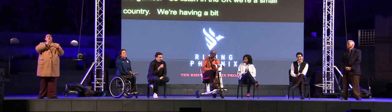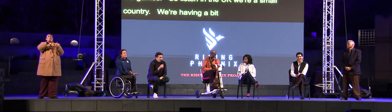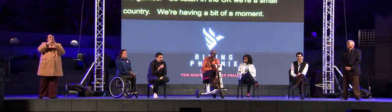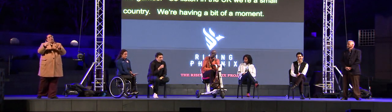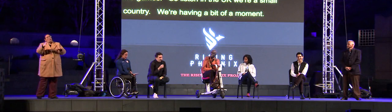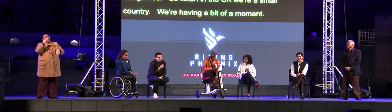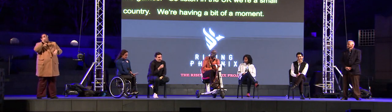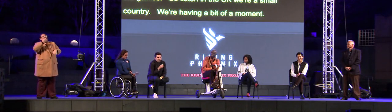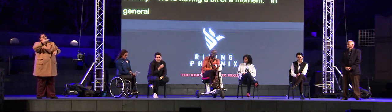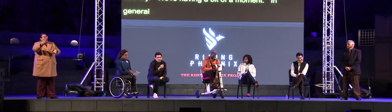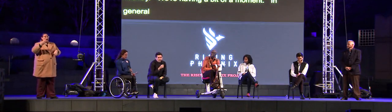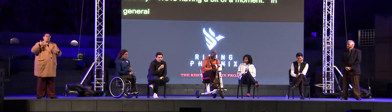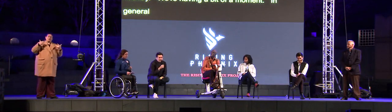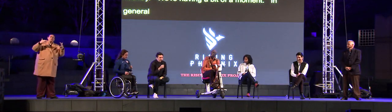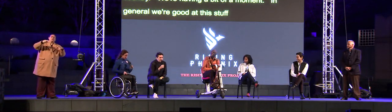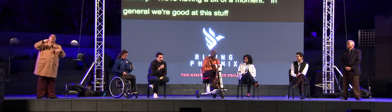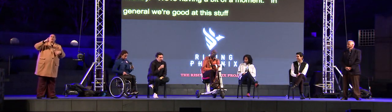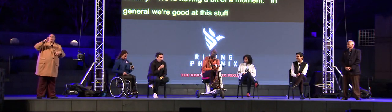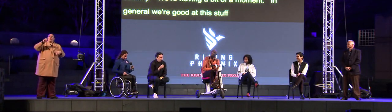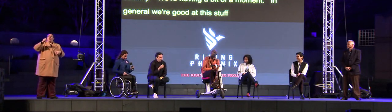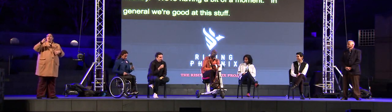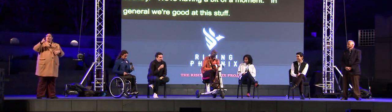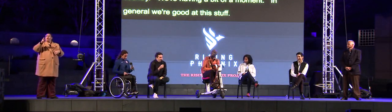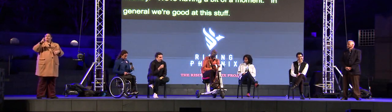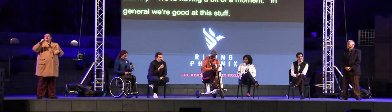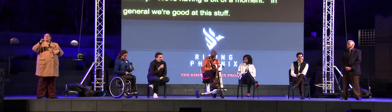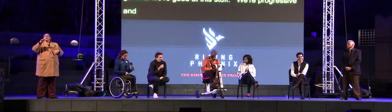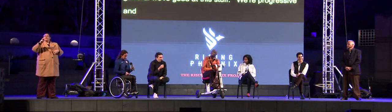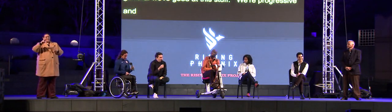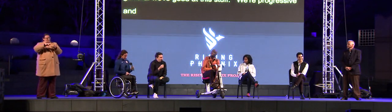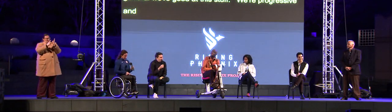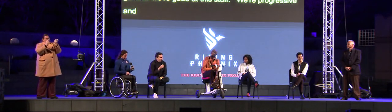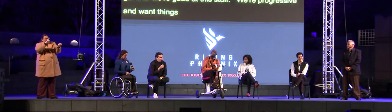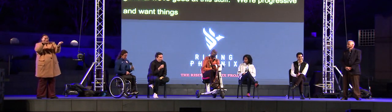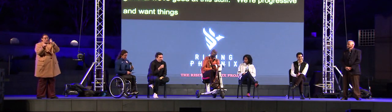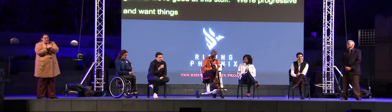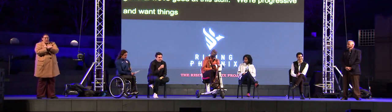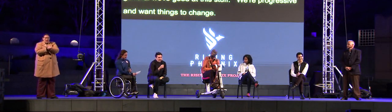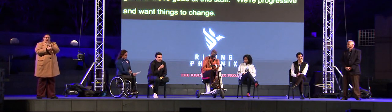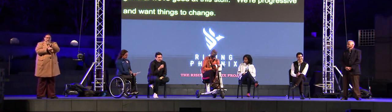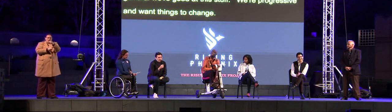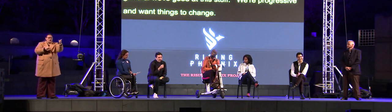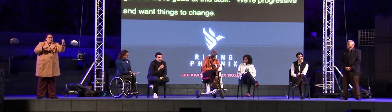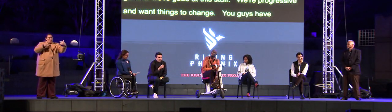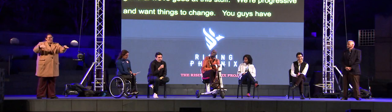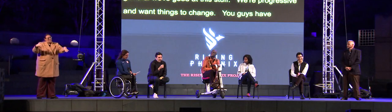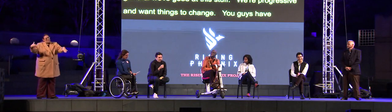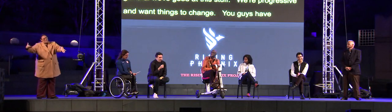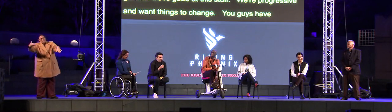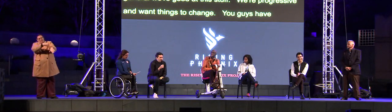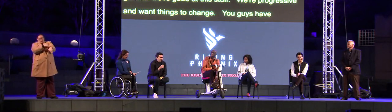We're progressive. We want things to change. But you guys have enormous power compared to what we had.